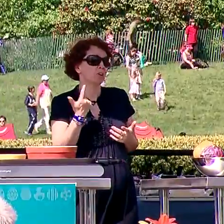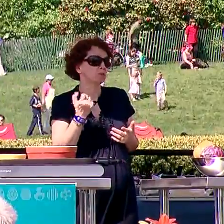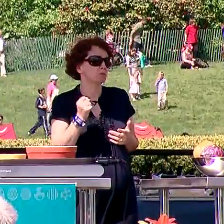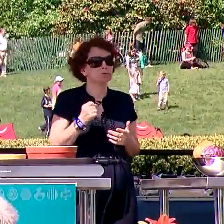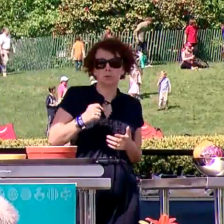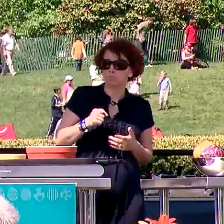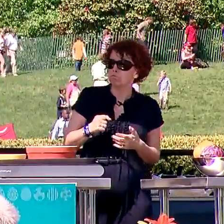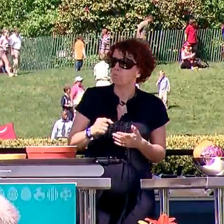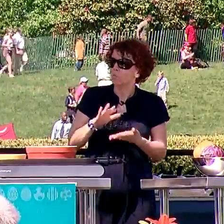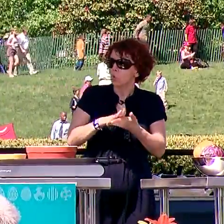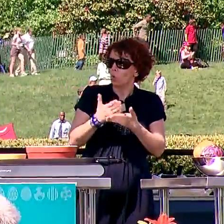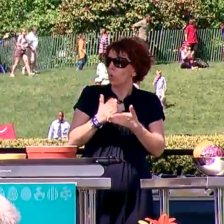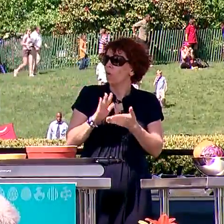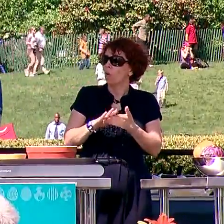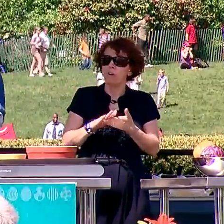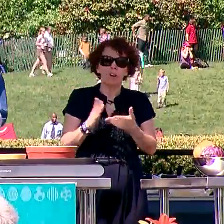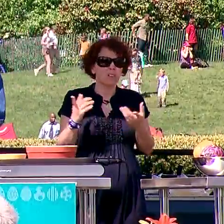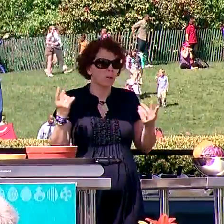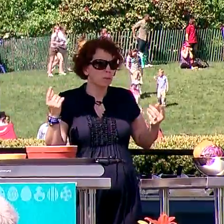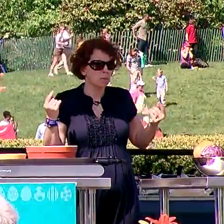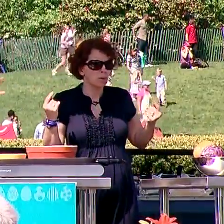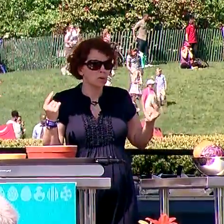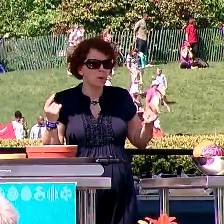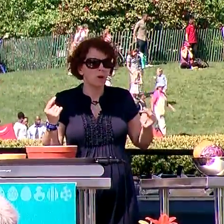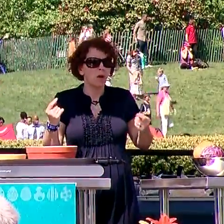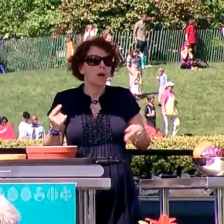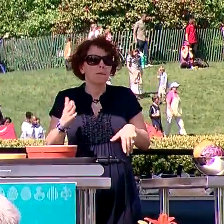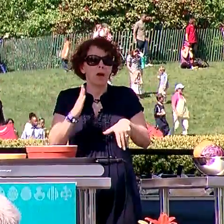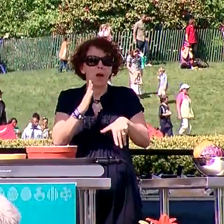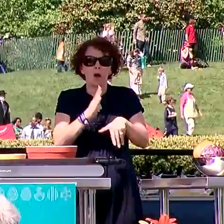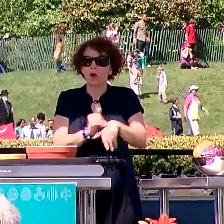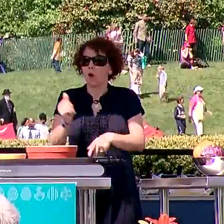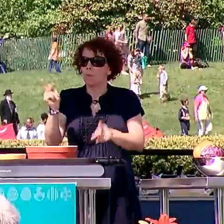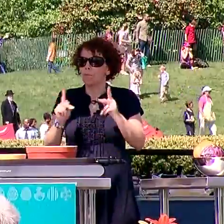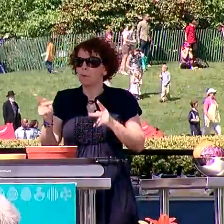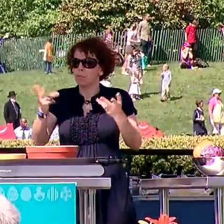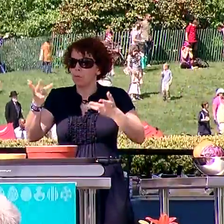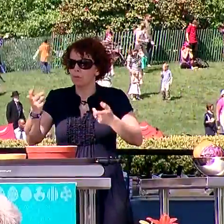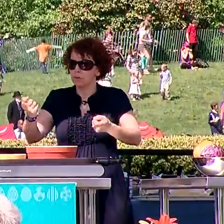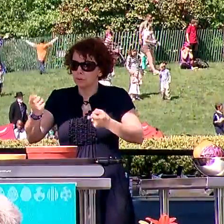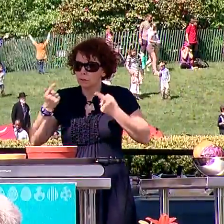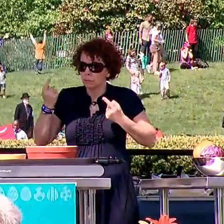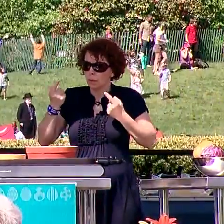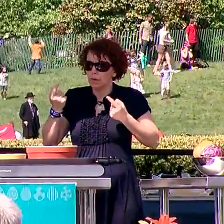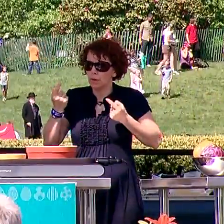and then I'm going to call a couple of little people up here to help me, because this is a perfect thing for them to be